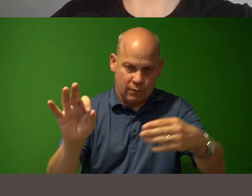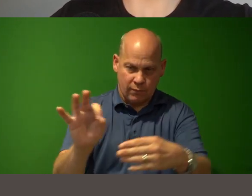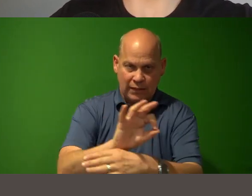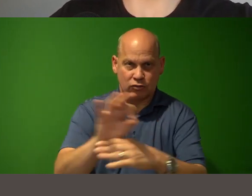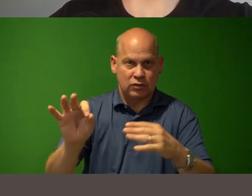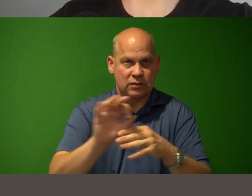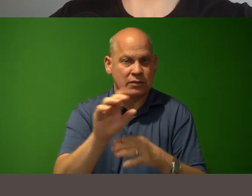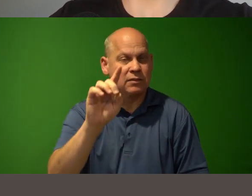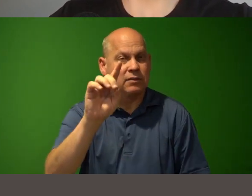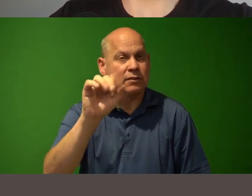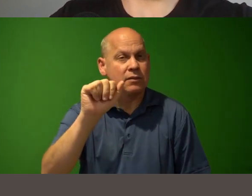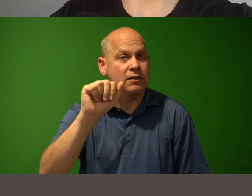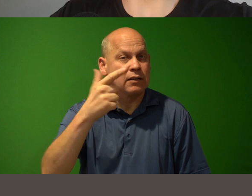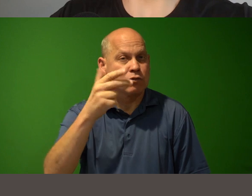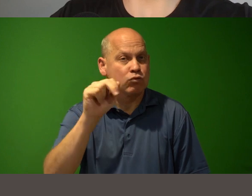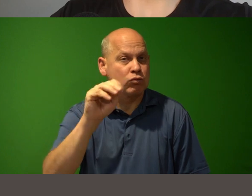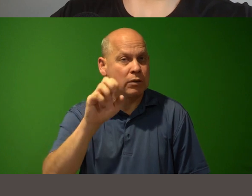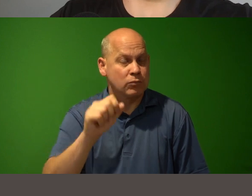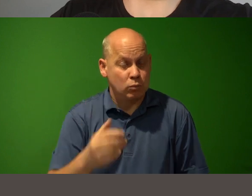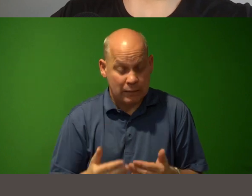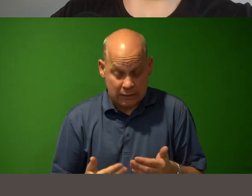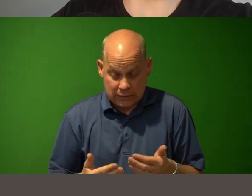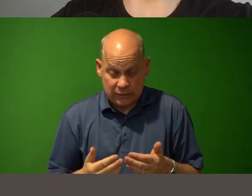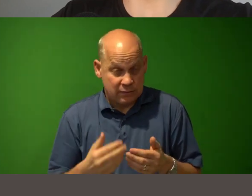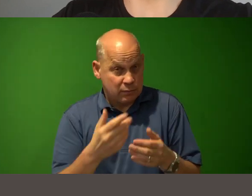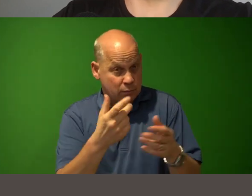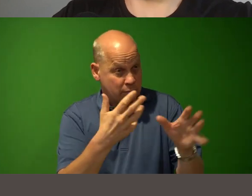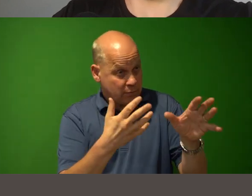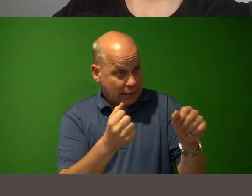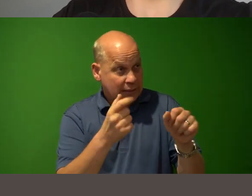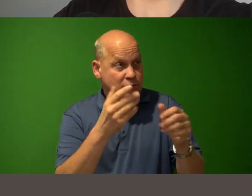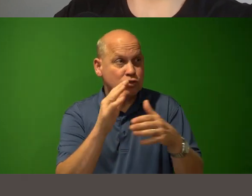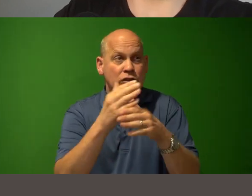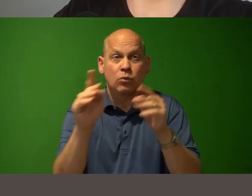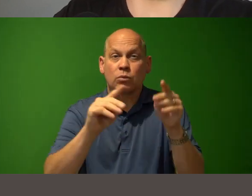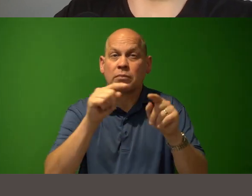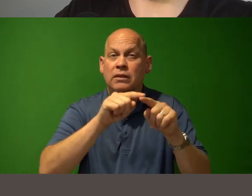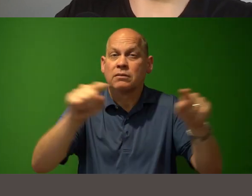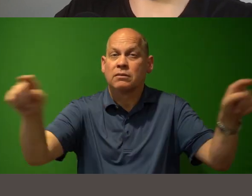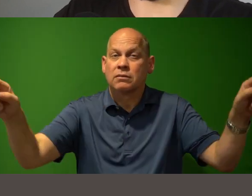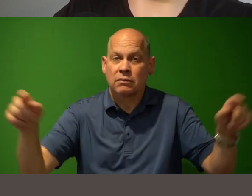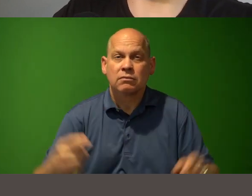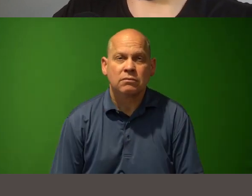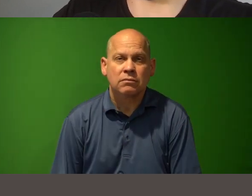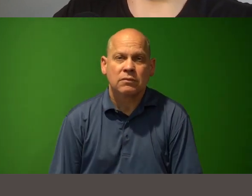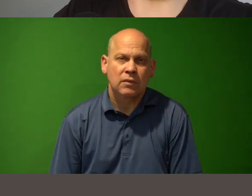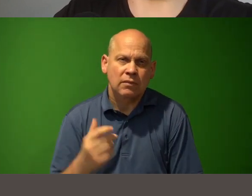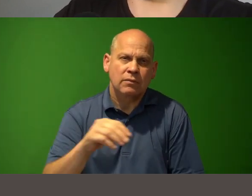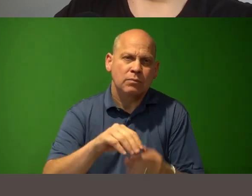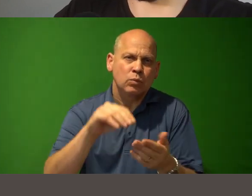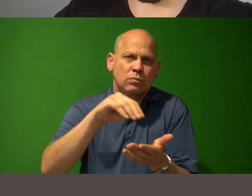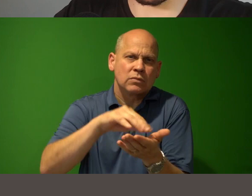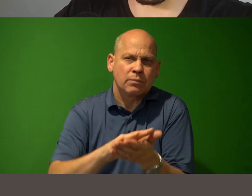We can make quickly and share with people. Again, this is to solve some communication gaps and make our documentation better.